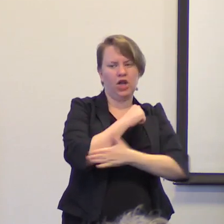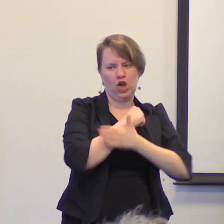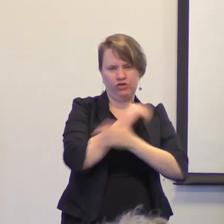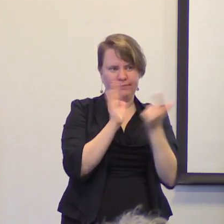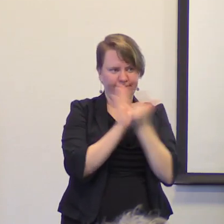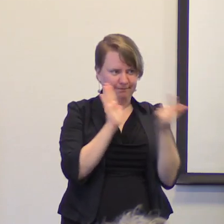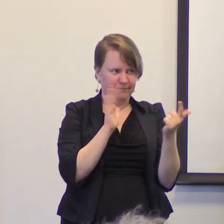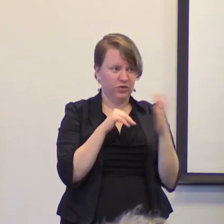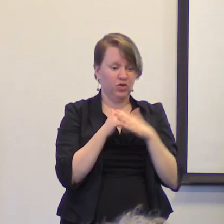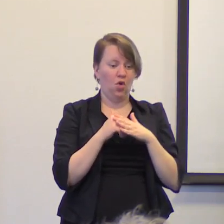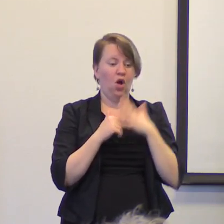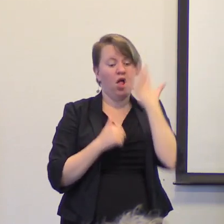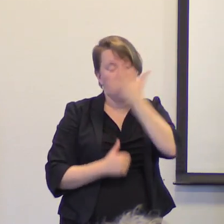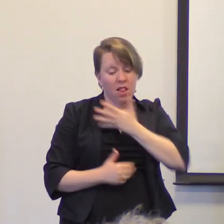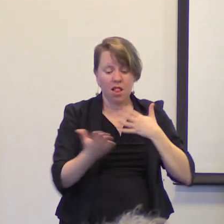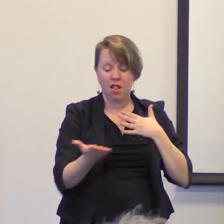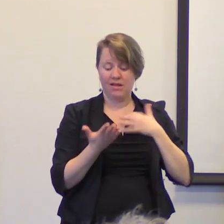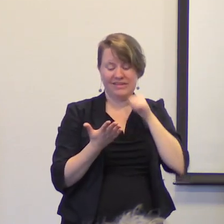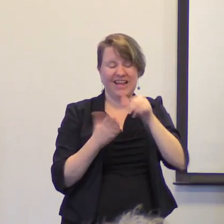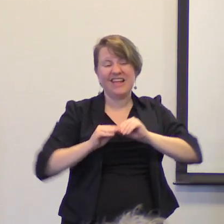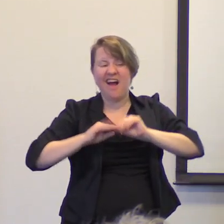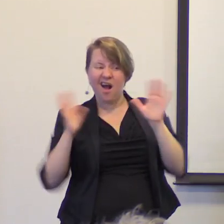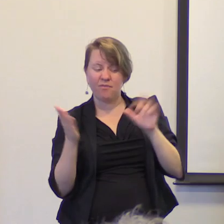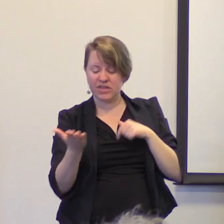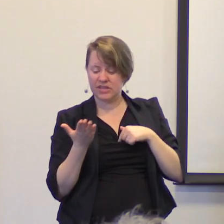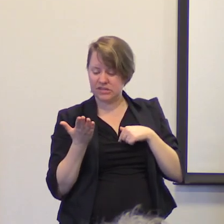On the face of the order, it's not as obvious a denial of due process because they've taken